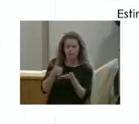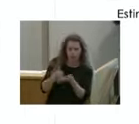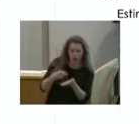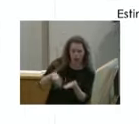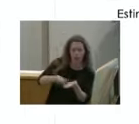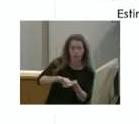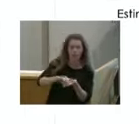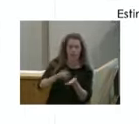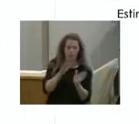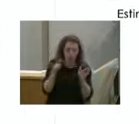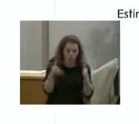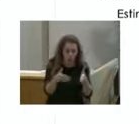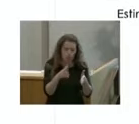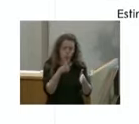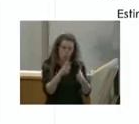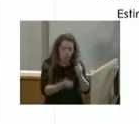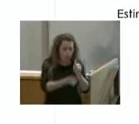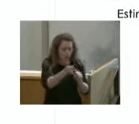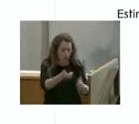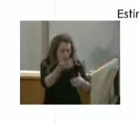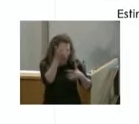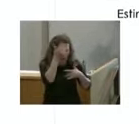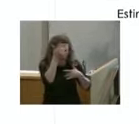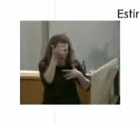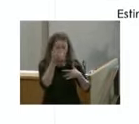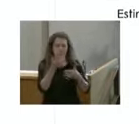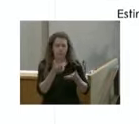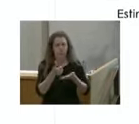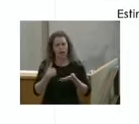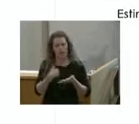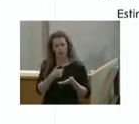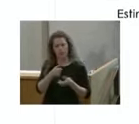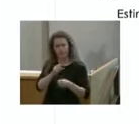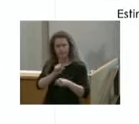kind of taking a step back to talk about strategy. I'll just use this opportunity